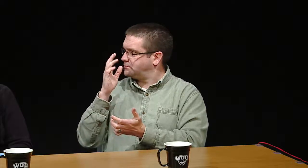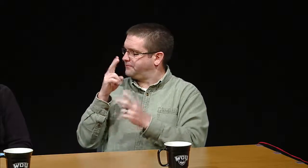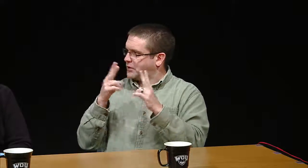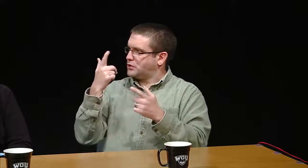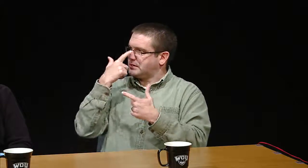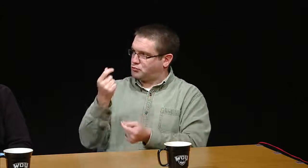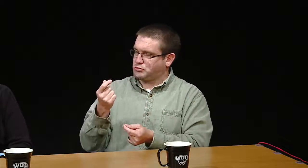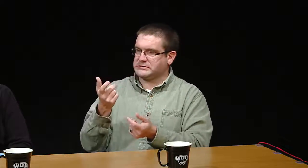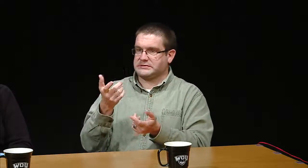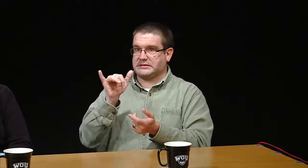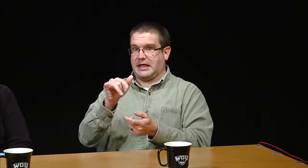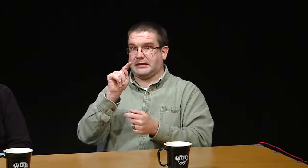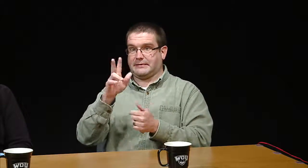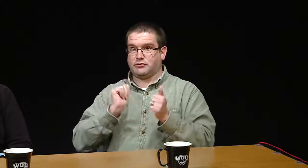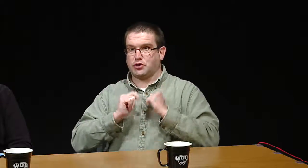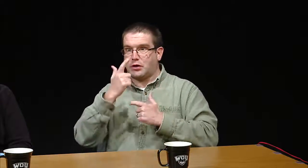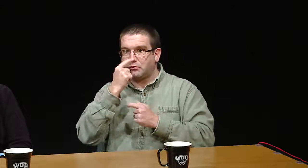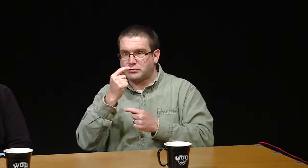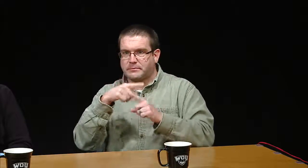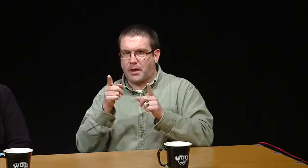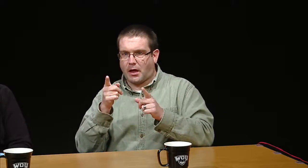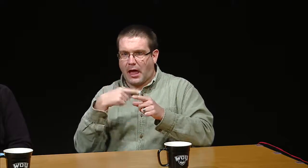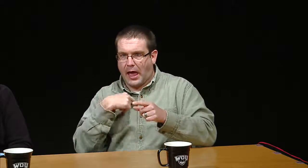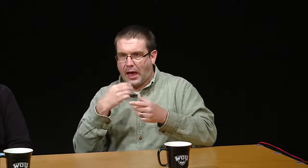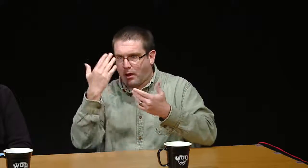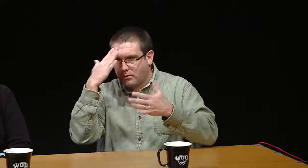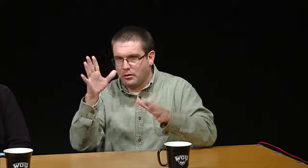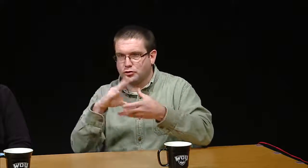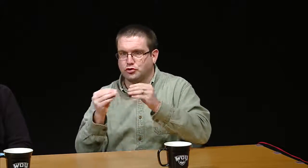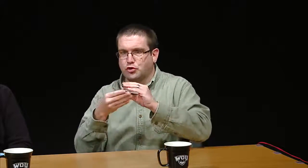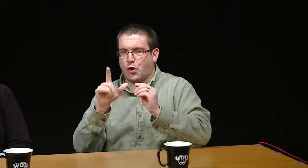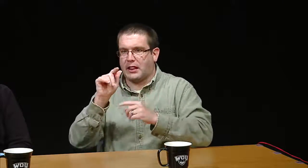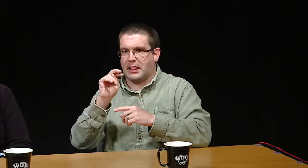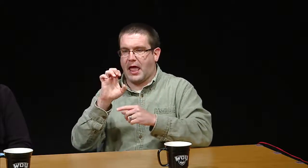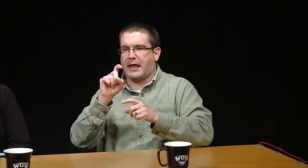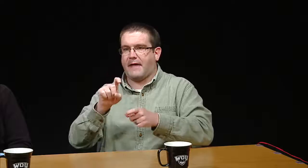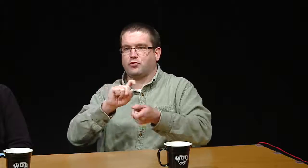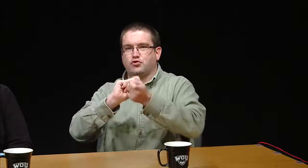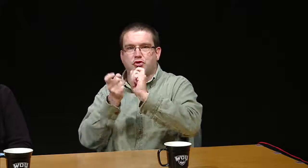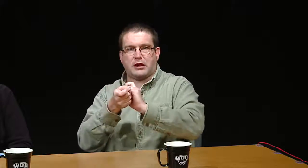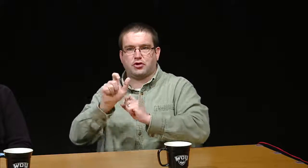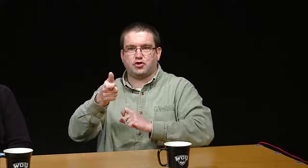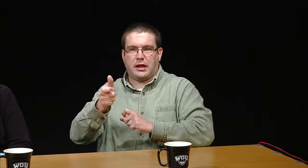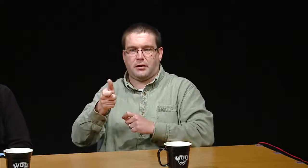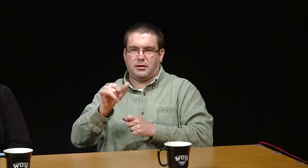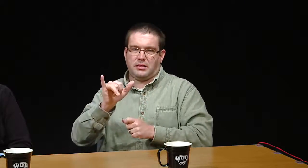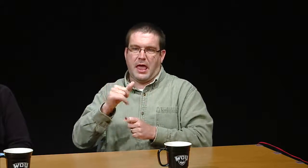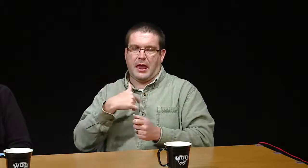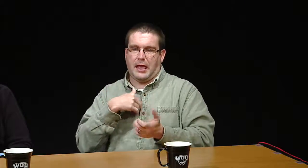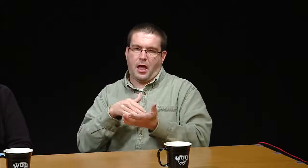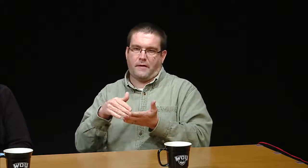and they just told me, "When you get done with this, "make sure you caption this video," and I kind of looked at them with a deer in the headlights' eyes,